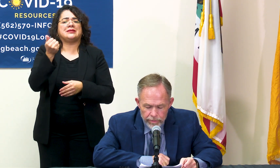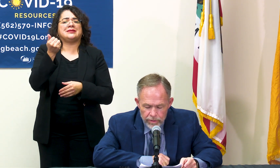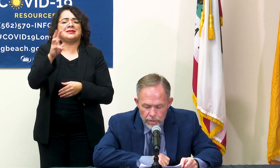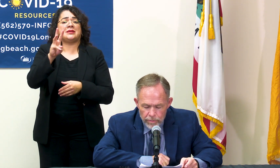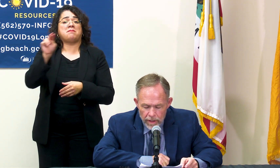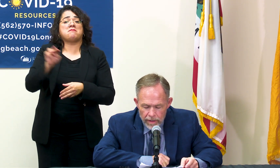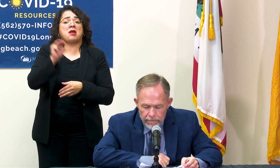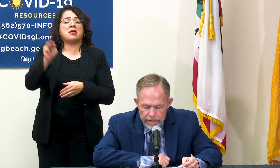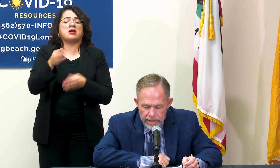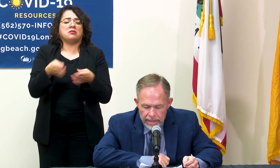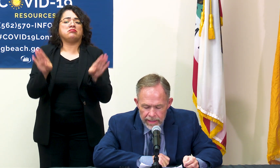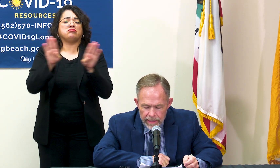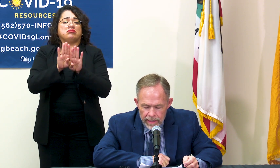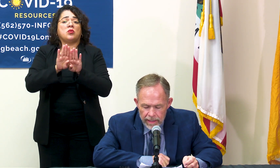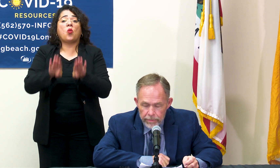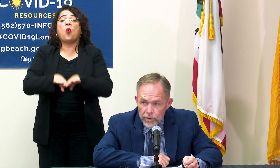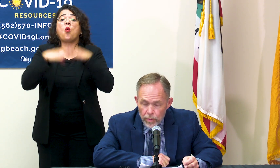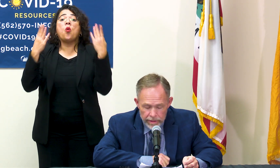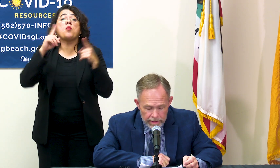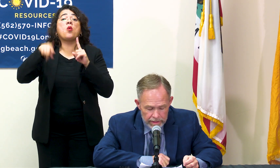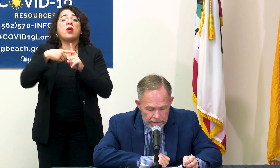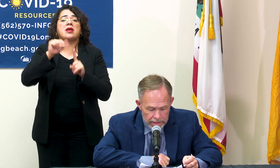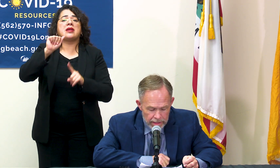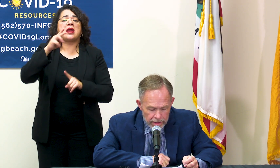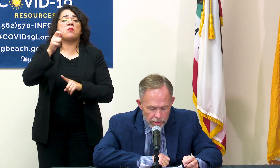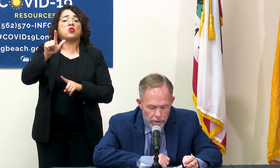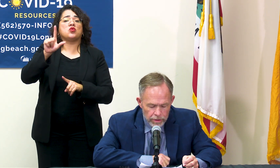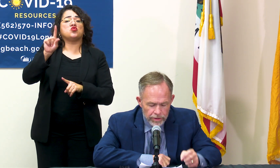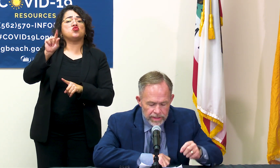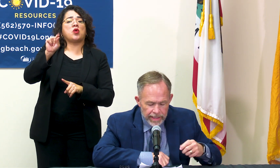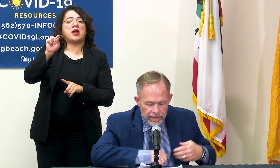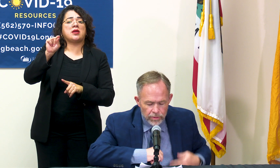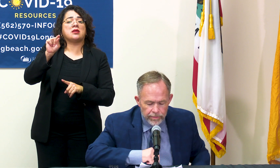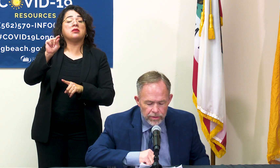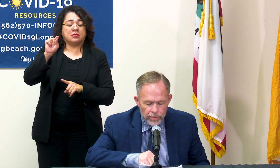will resume on Monday April 20th. The closure is an extra measure of